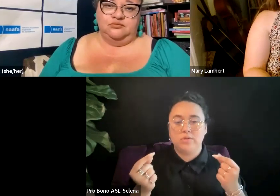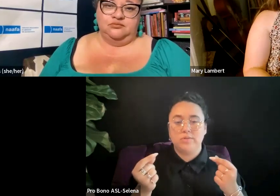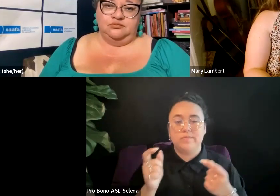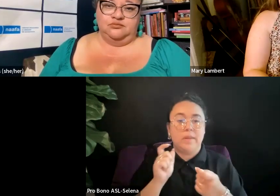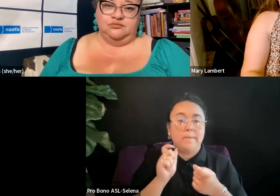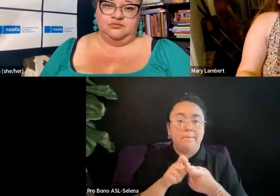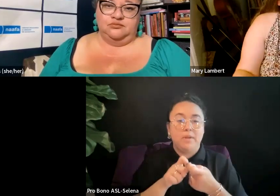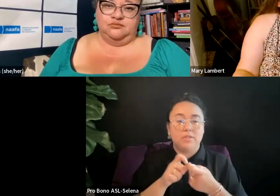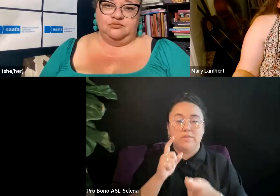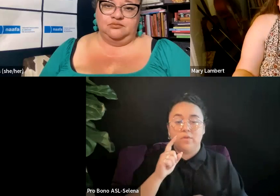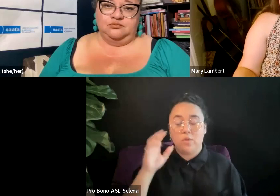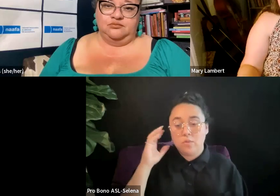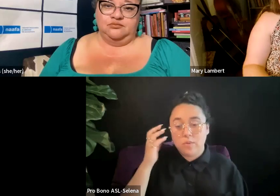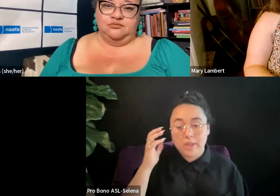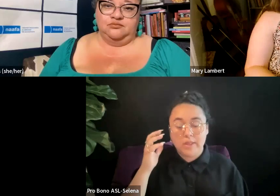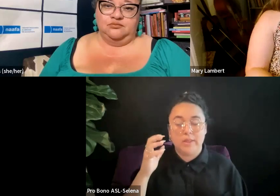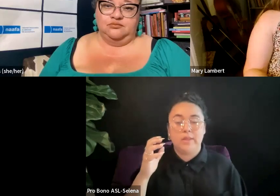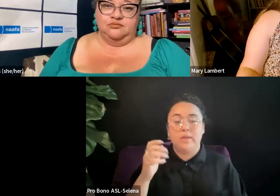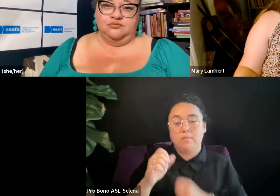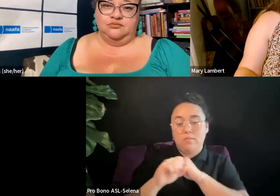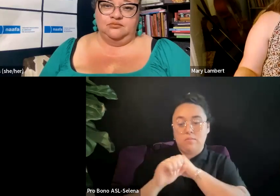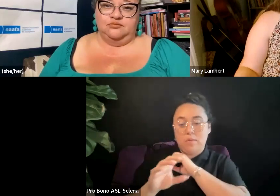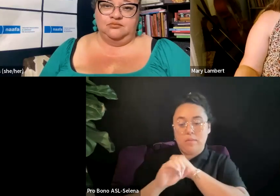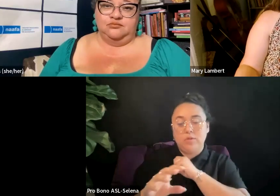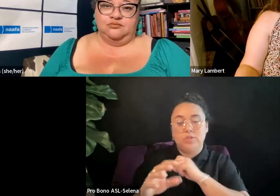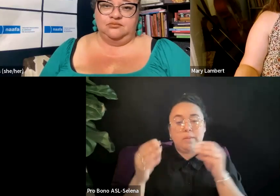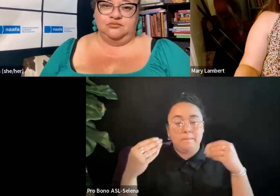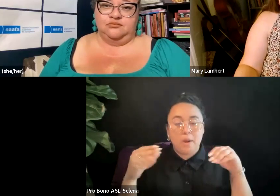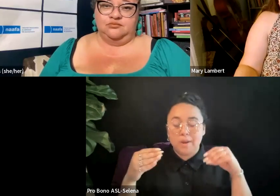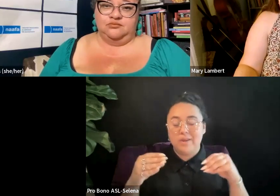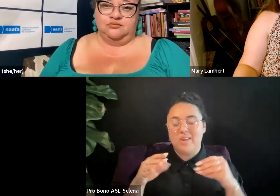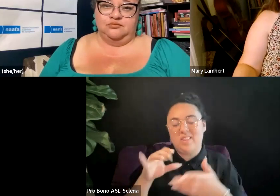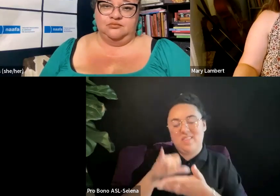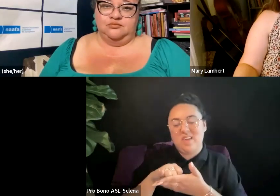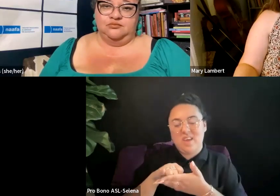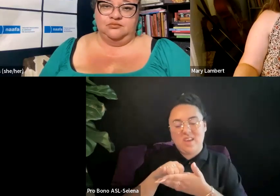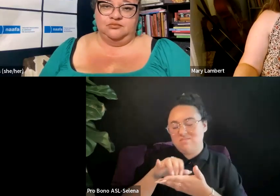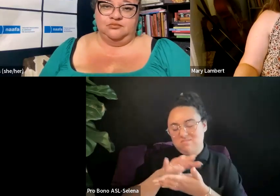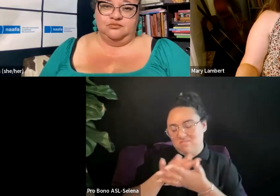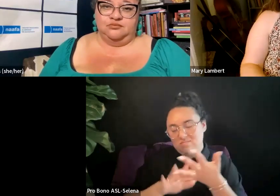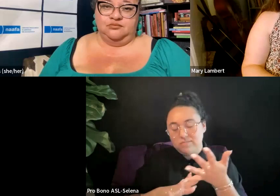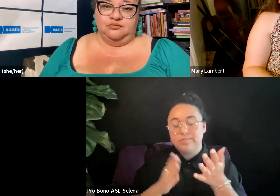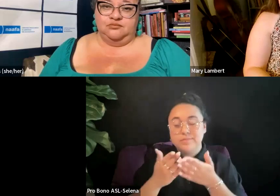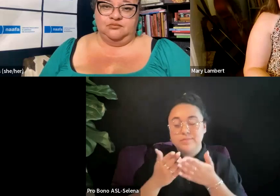to like radio promotion and marketing and things like that. And I made it.